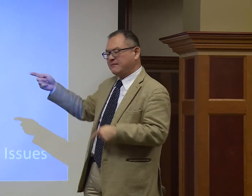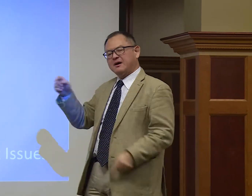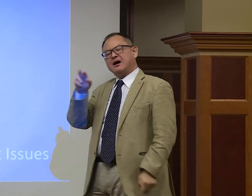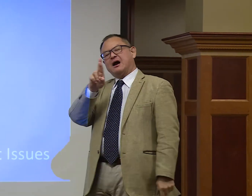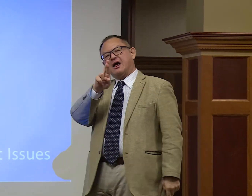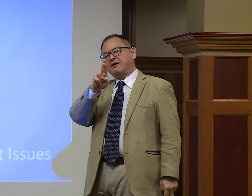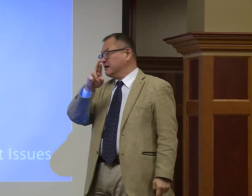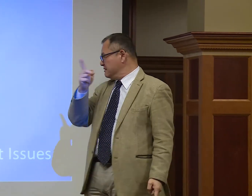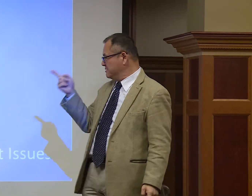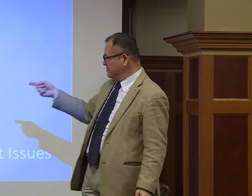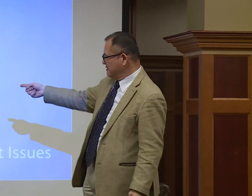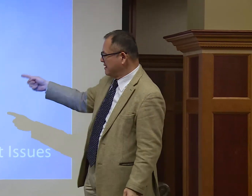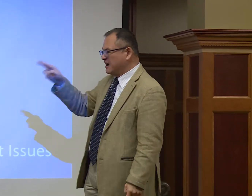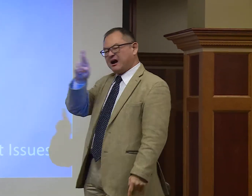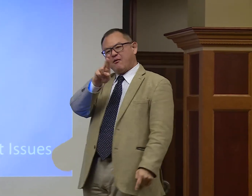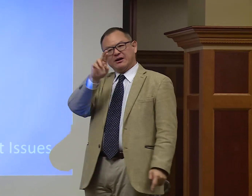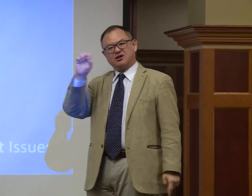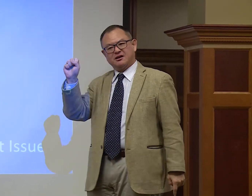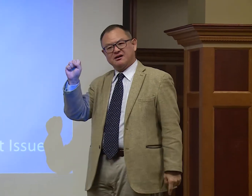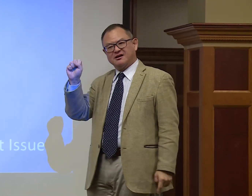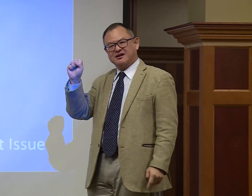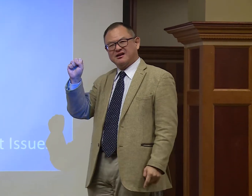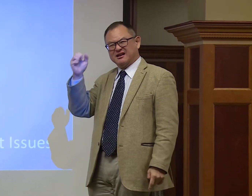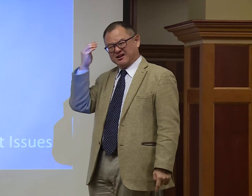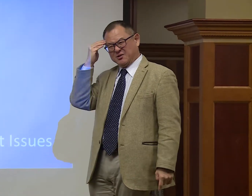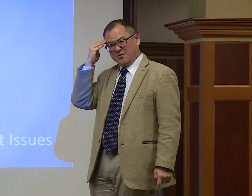but R.S., referential shift...